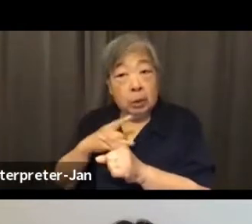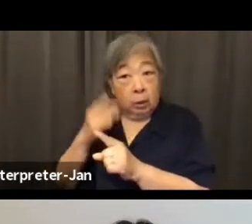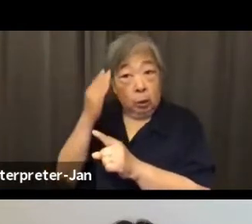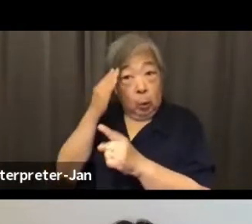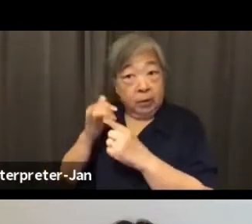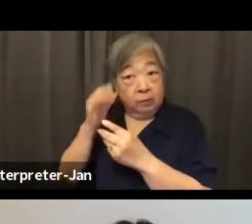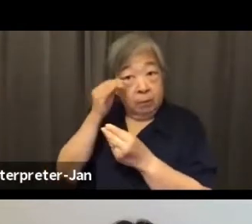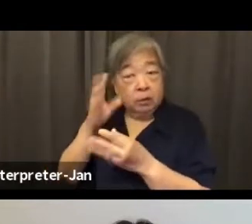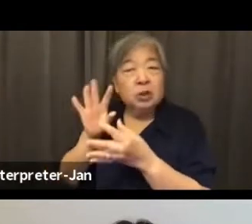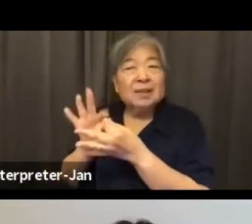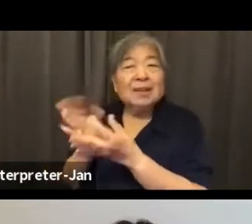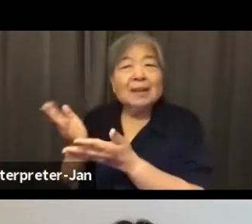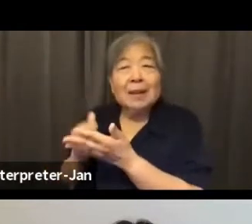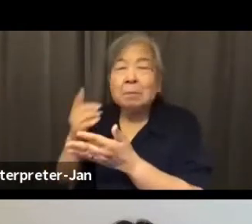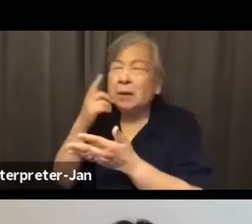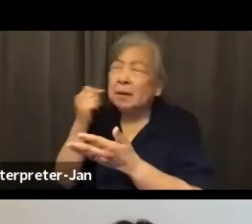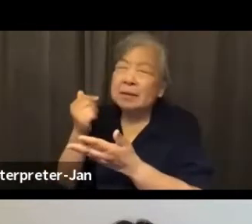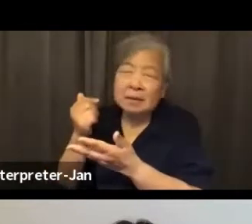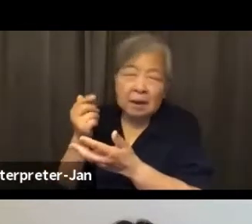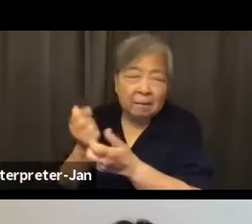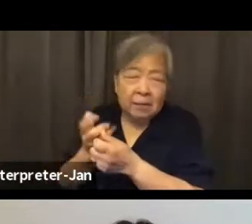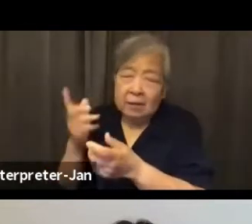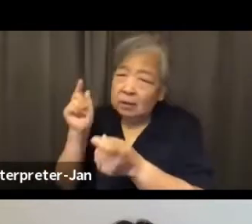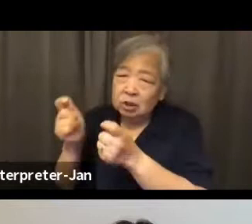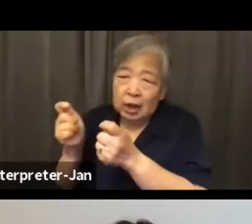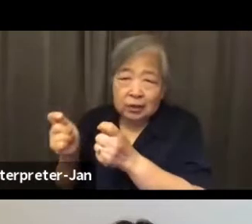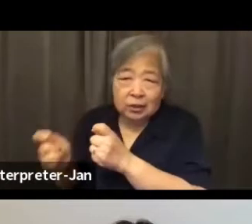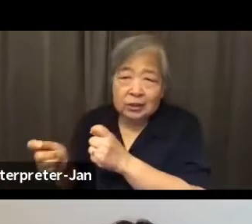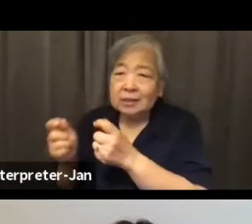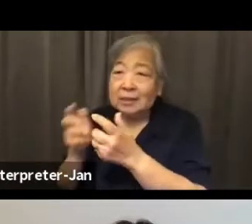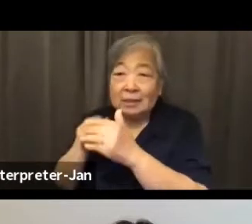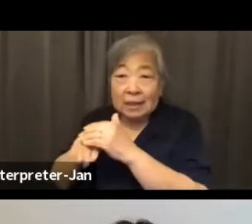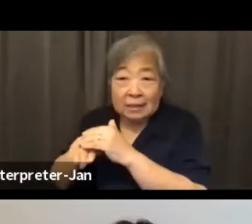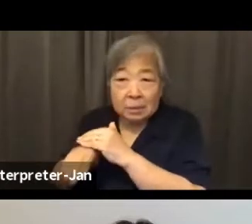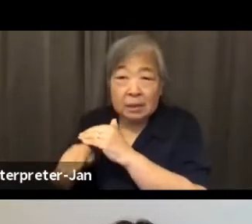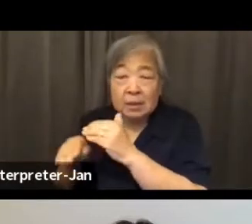are always changing in terms of accessibility and accommodations especially with the Convention